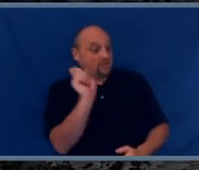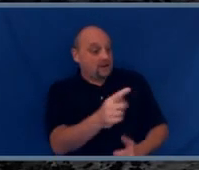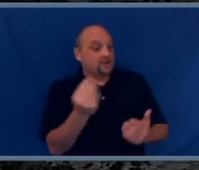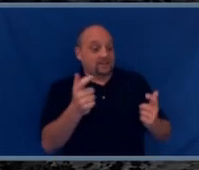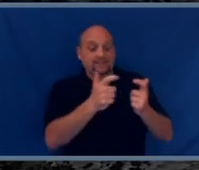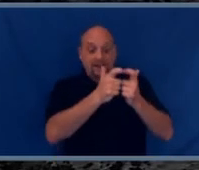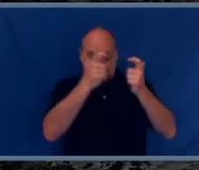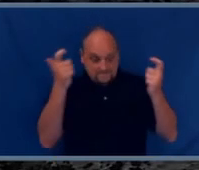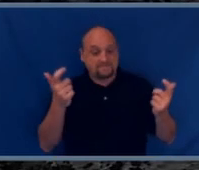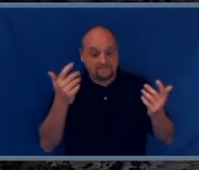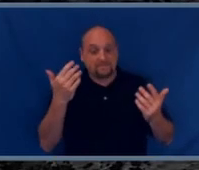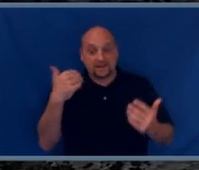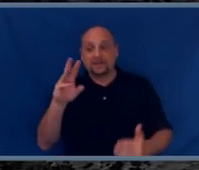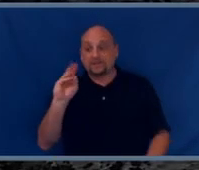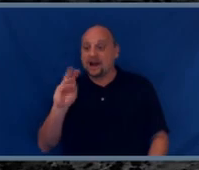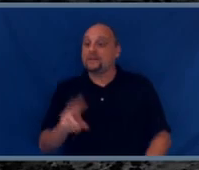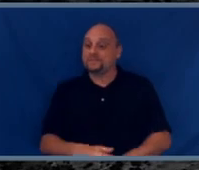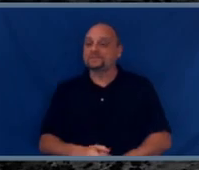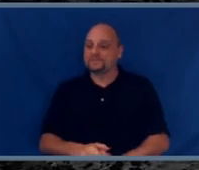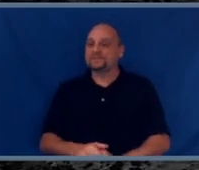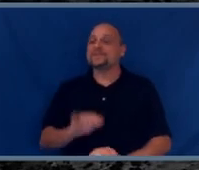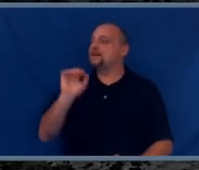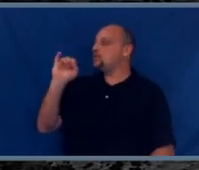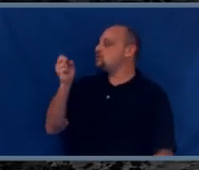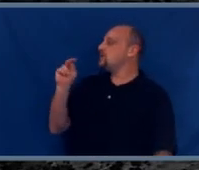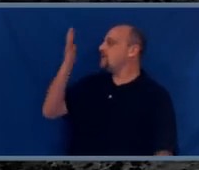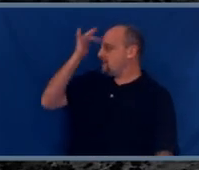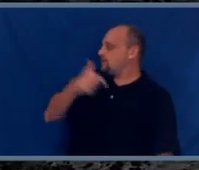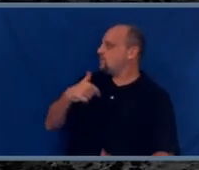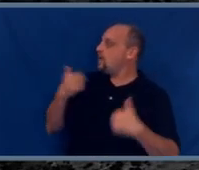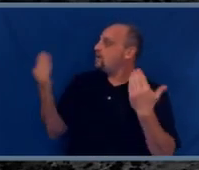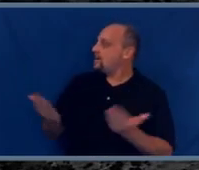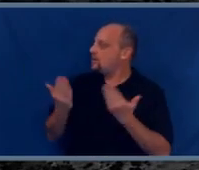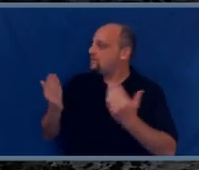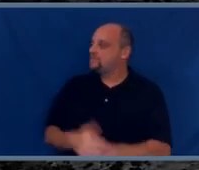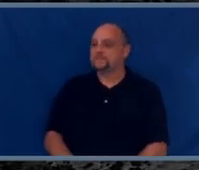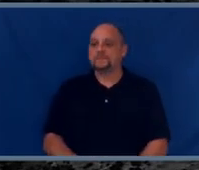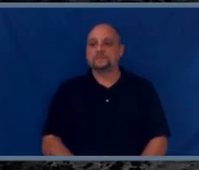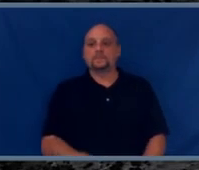YES, ABSOLUTELY, AND WE ARE SO GLAD YOU ARE DOING THIS WORK.